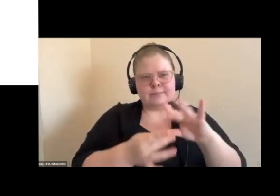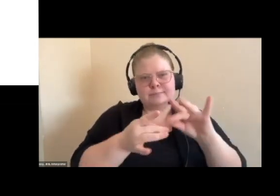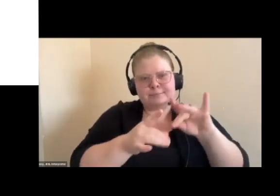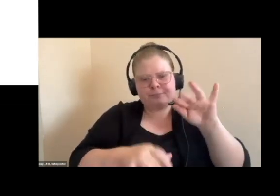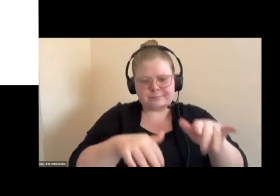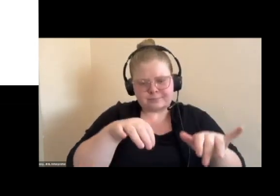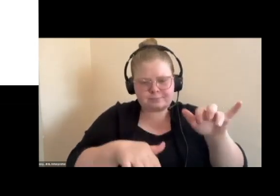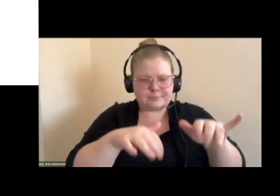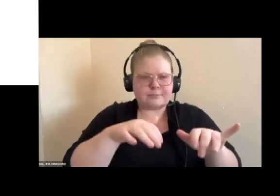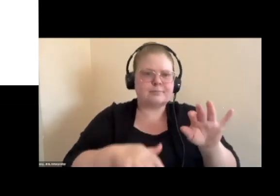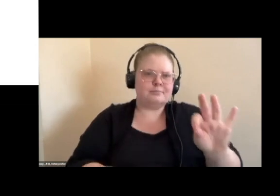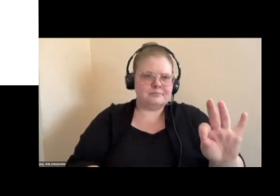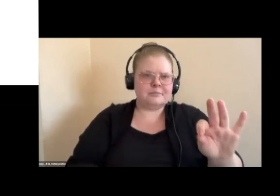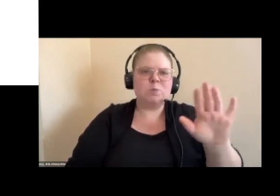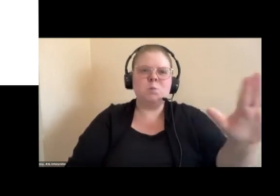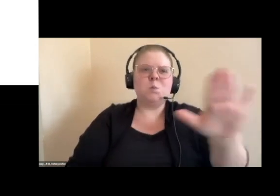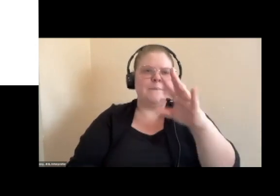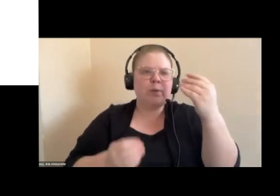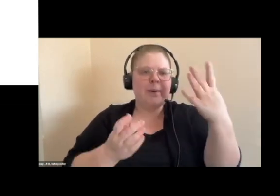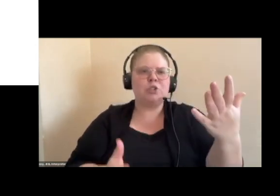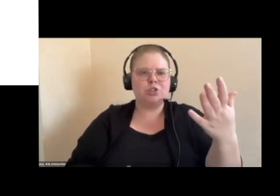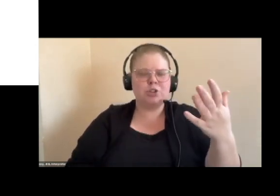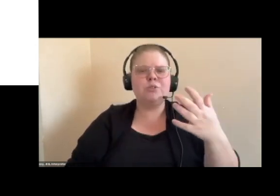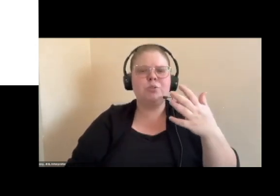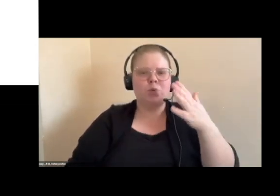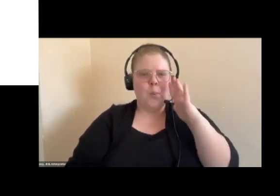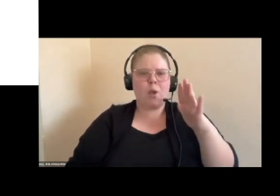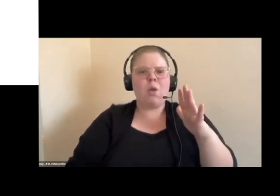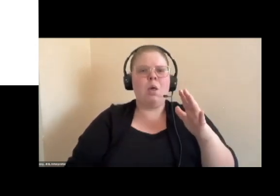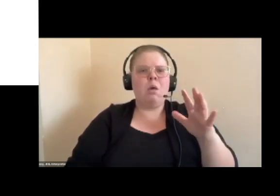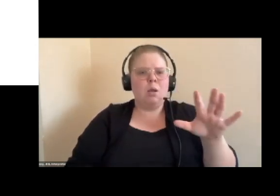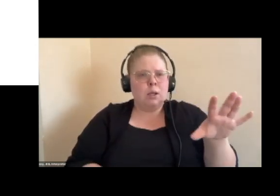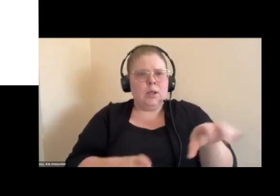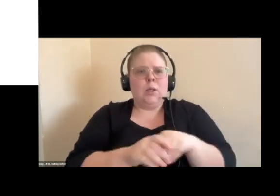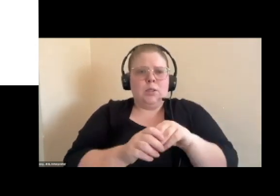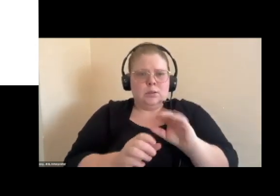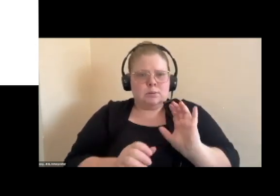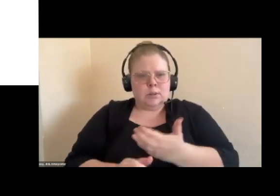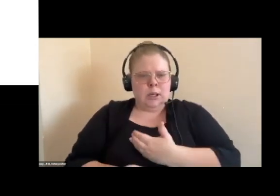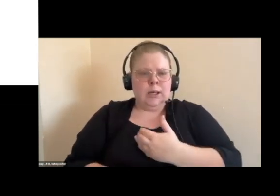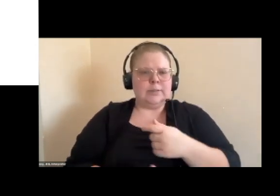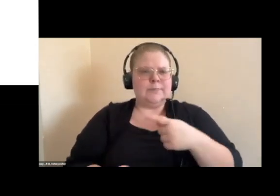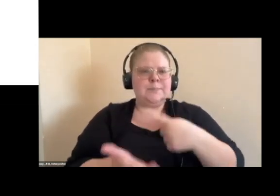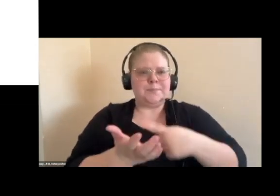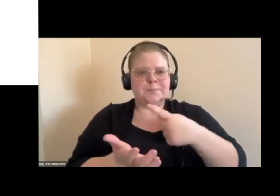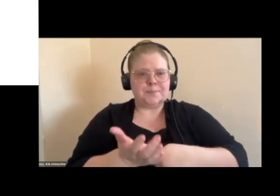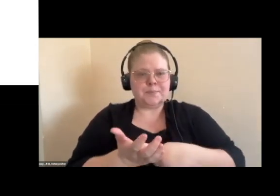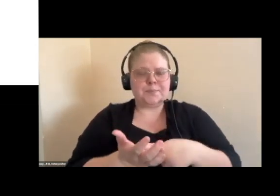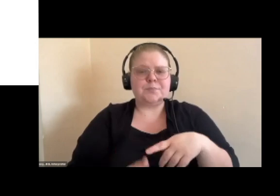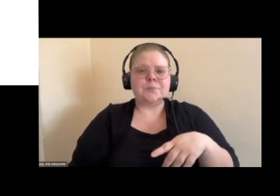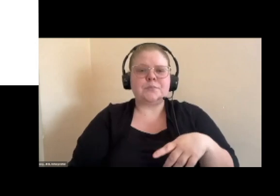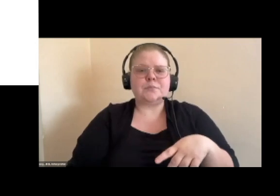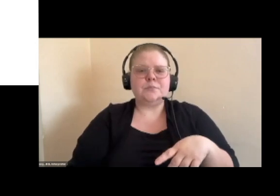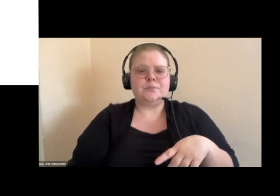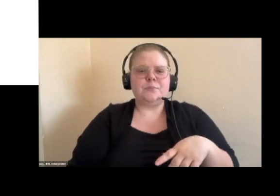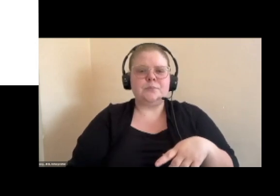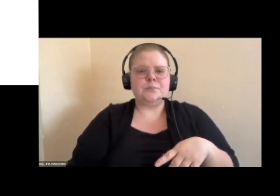that information as part of this discussion. I saw people, some of the chats,